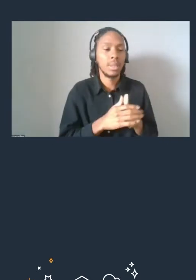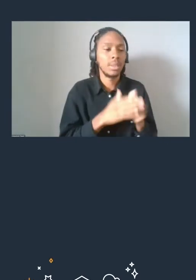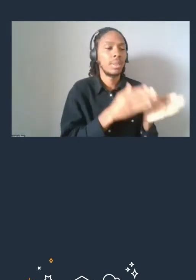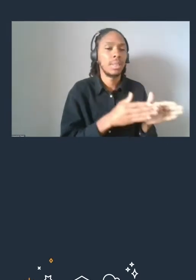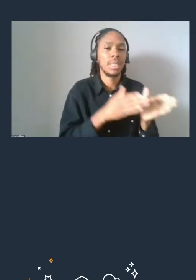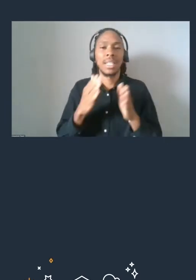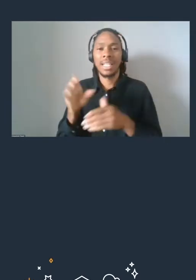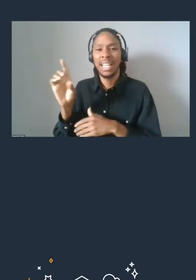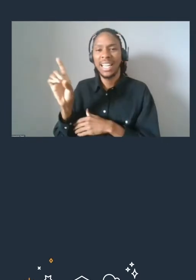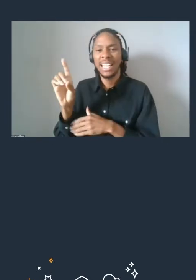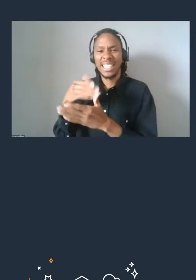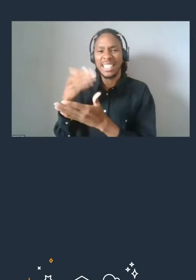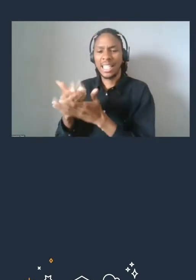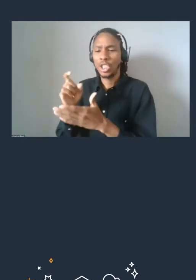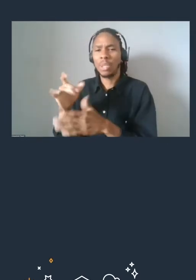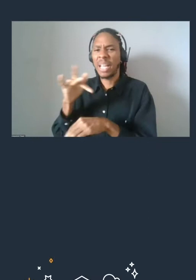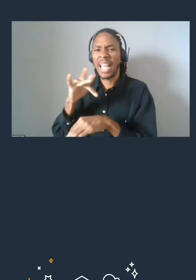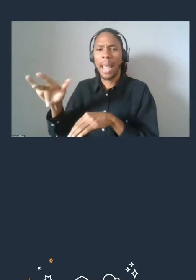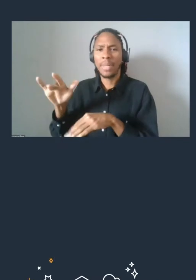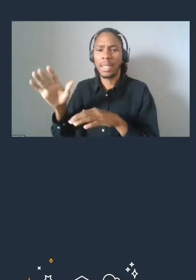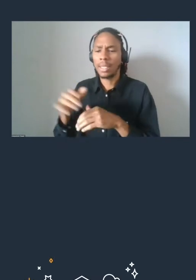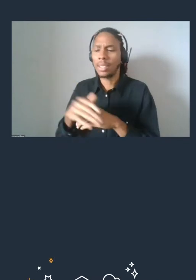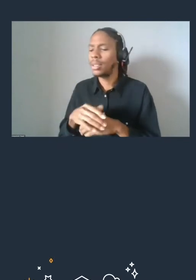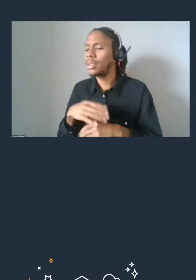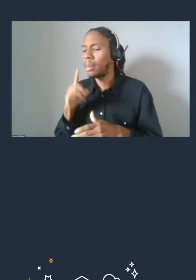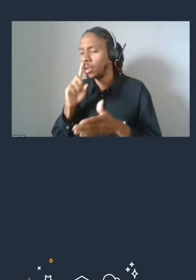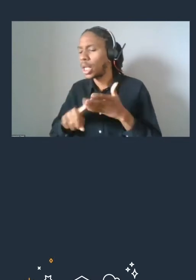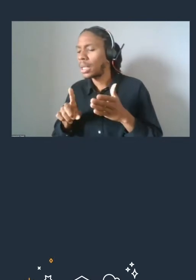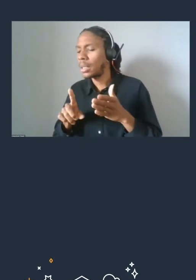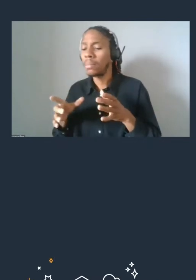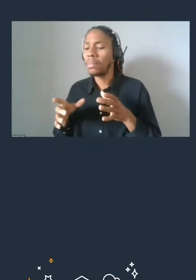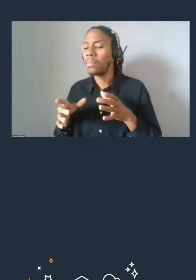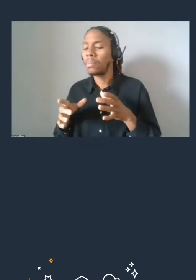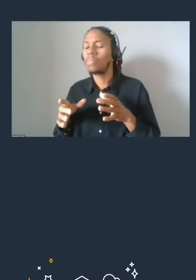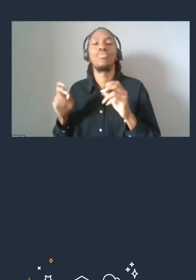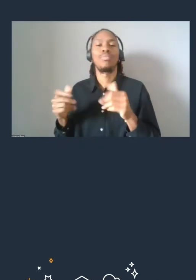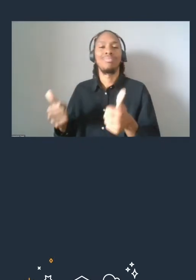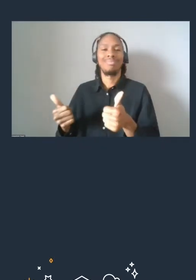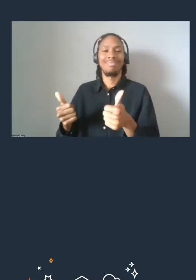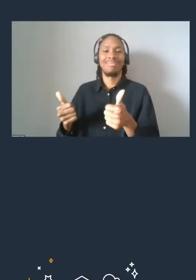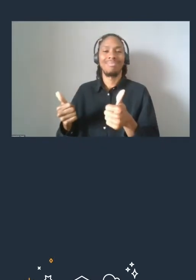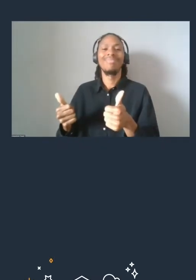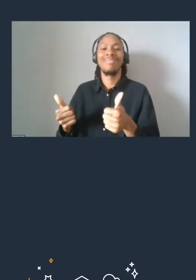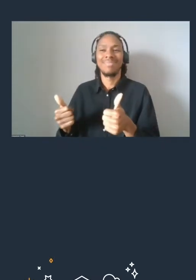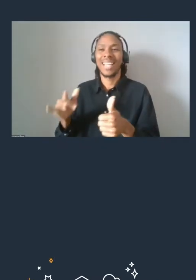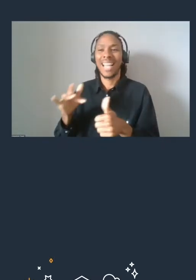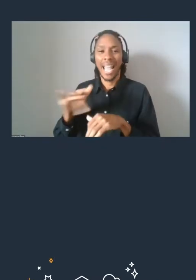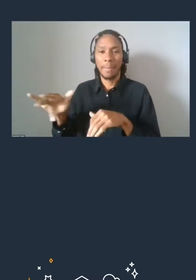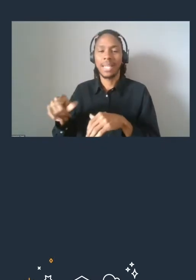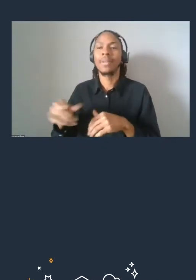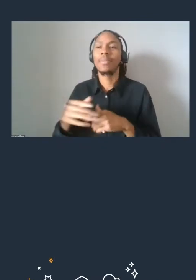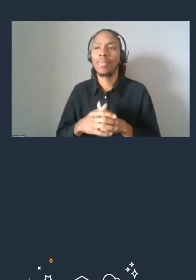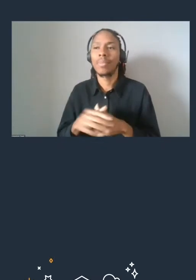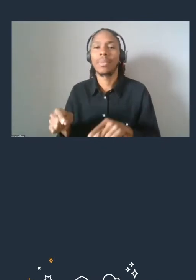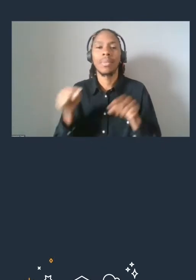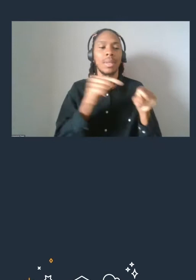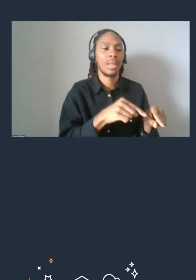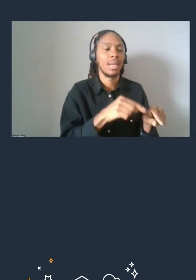It should be empty at this point, let's quickly verify. All right, so this is empty. Let's go back to our source bucket.